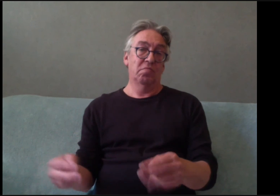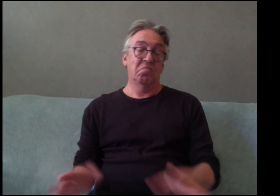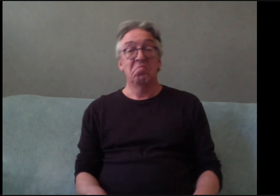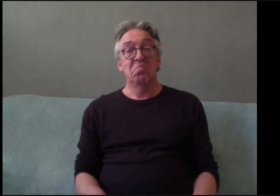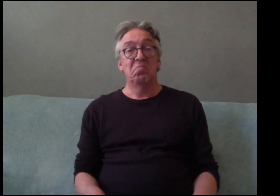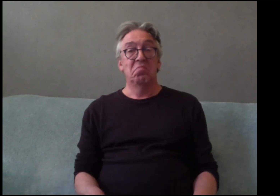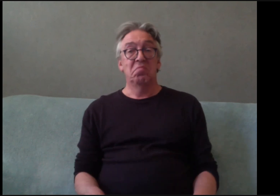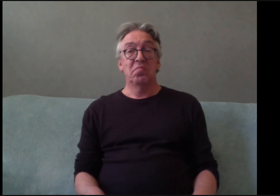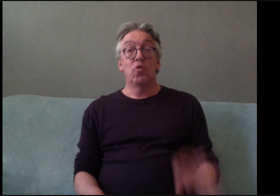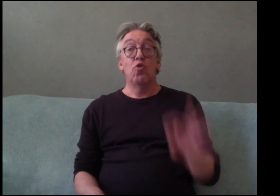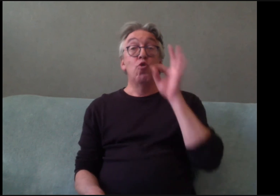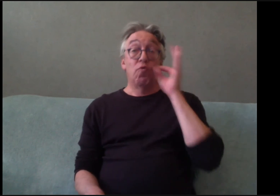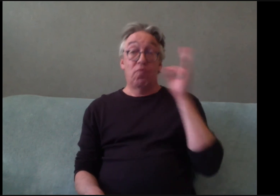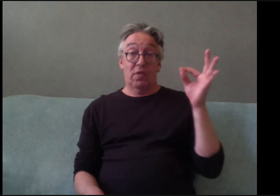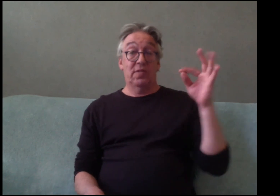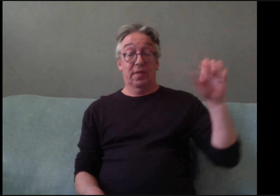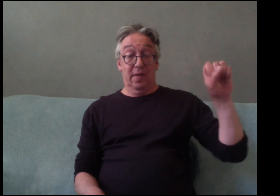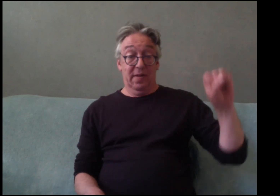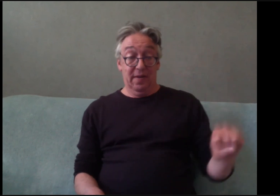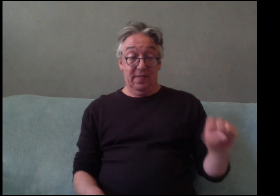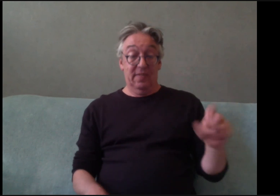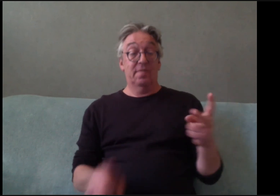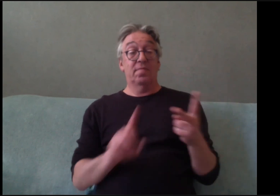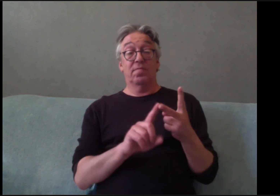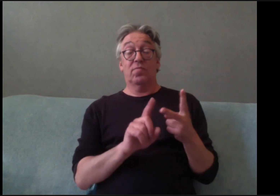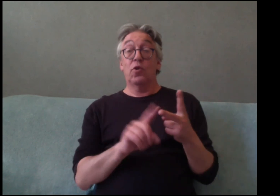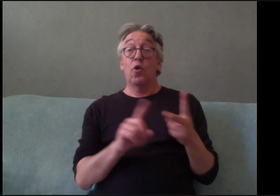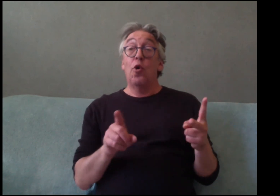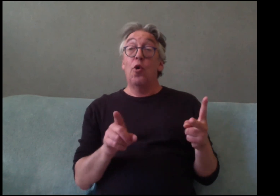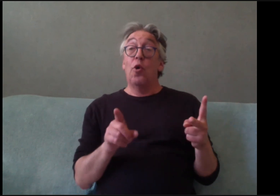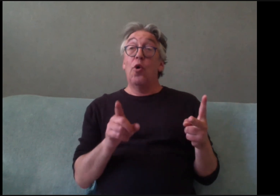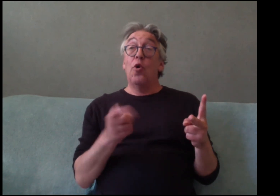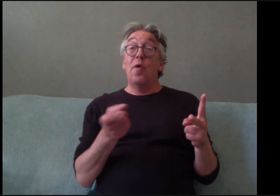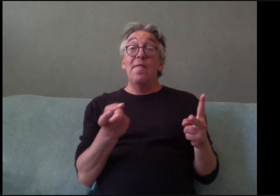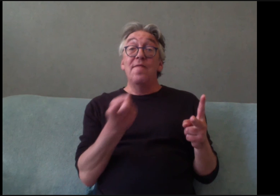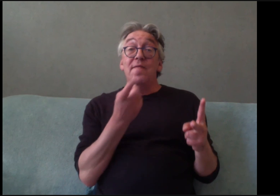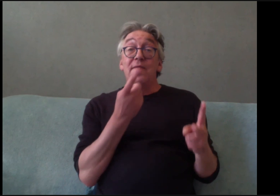Finland has a special channel, I want to say channel